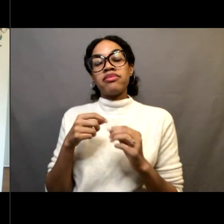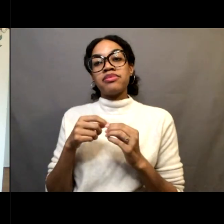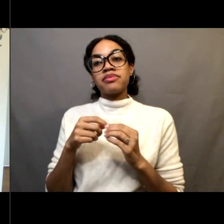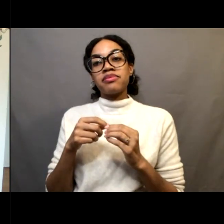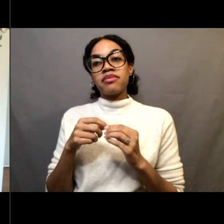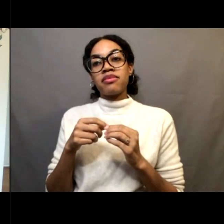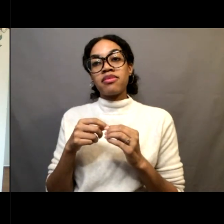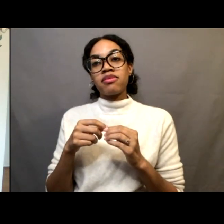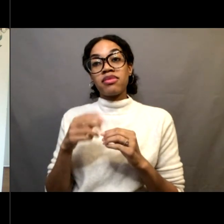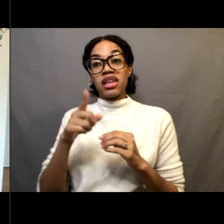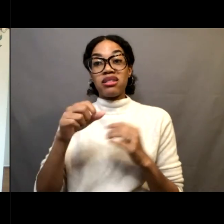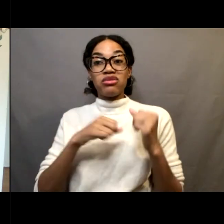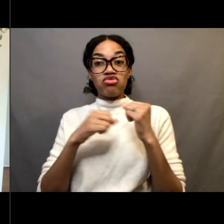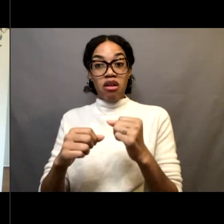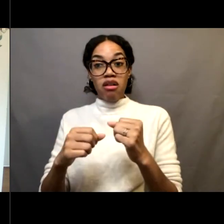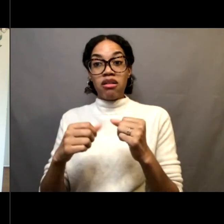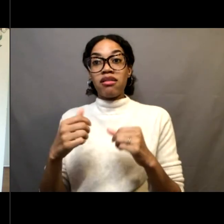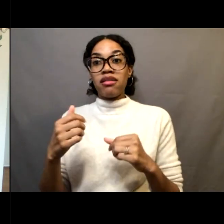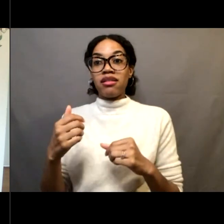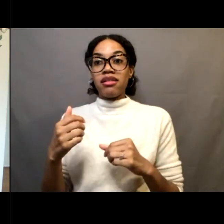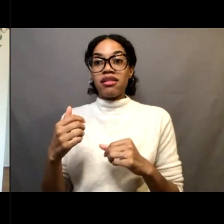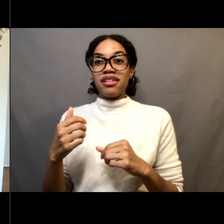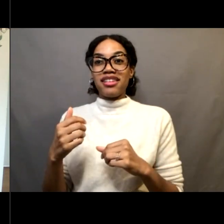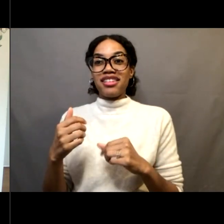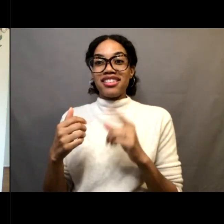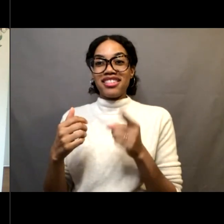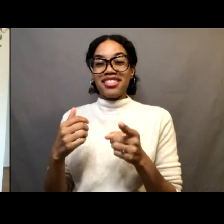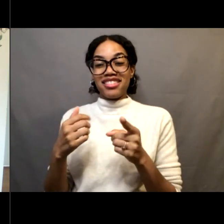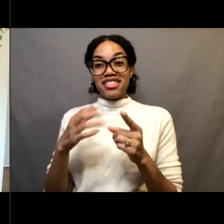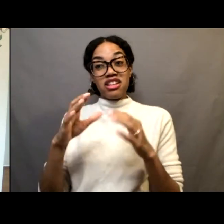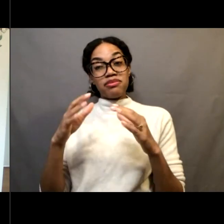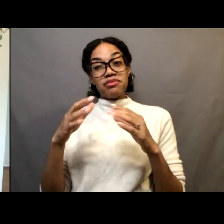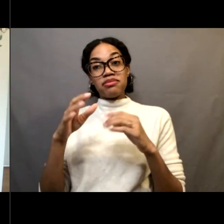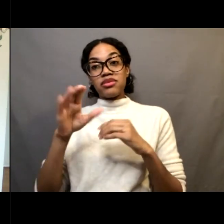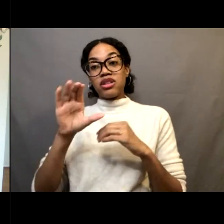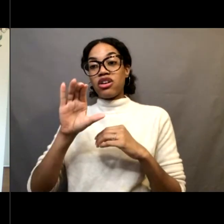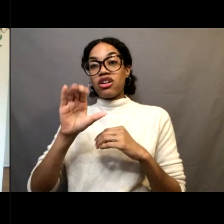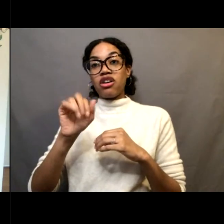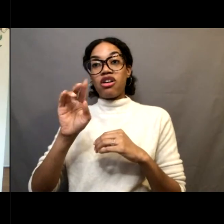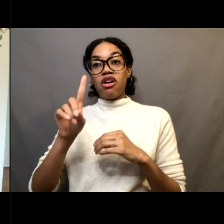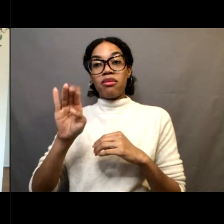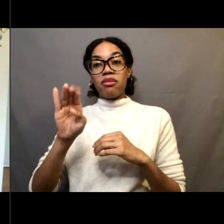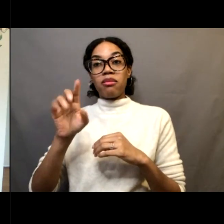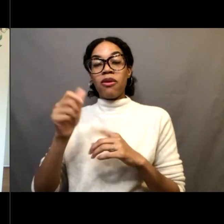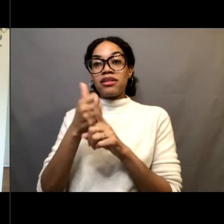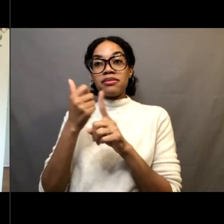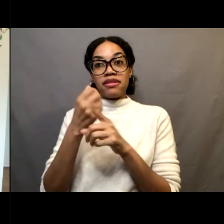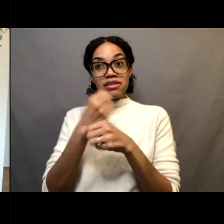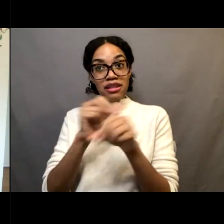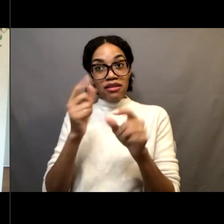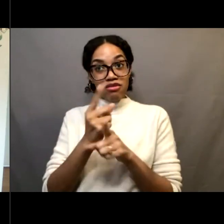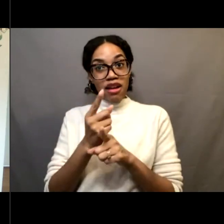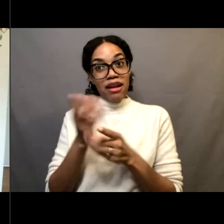Brought my crackers to me. Okay. So, in our activity, the way that we suggest you try